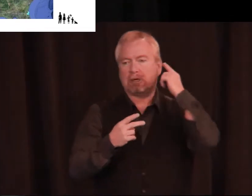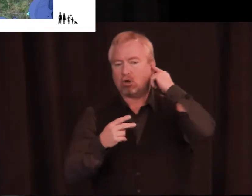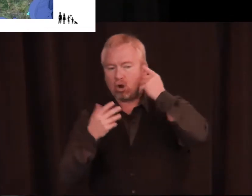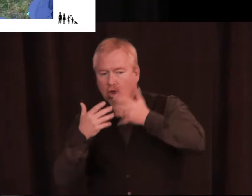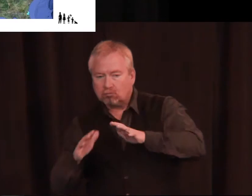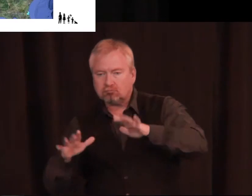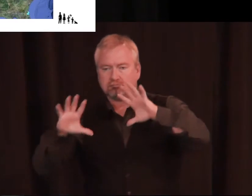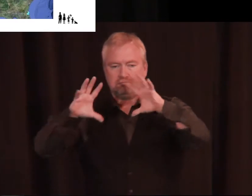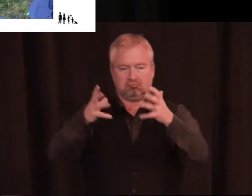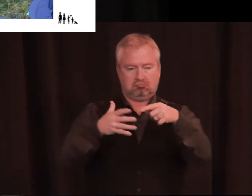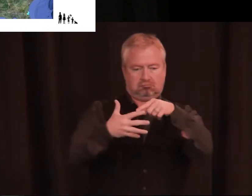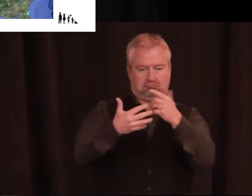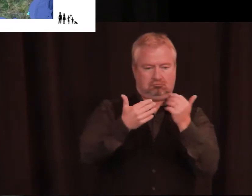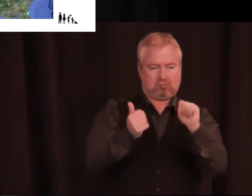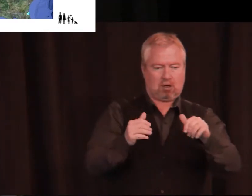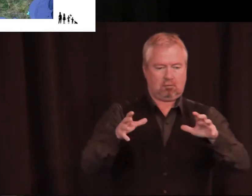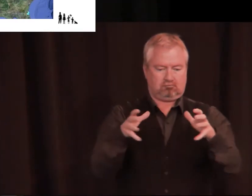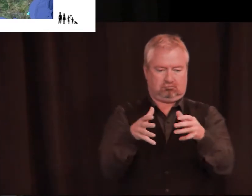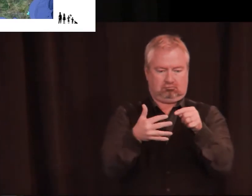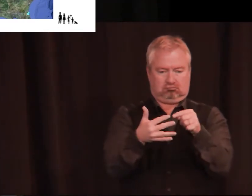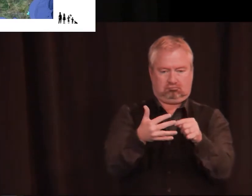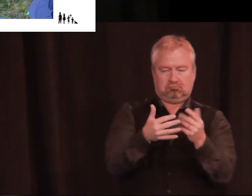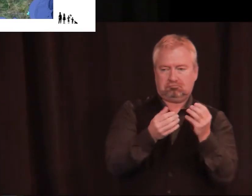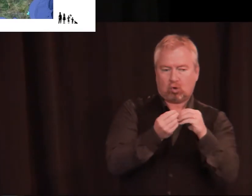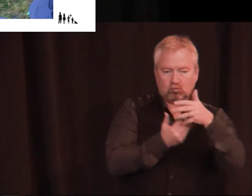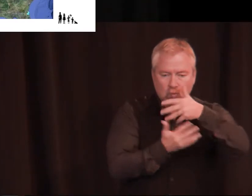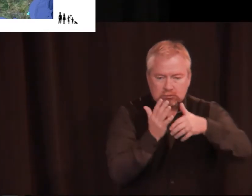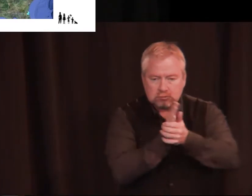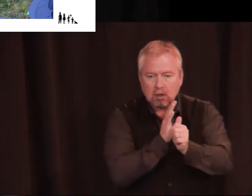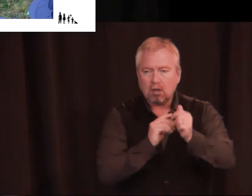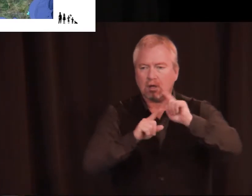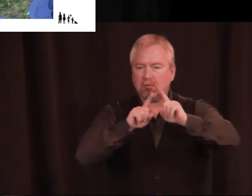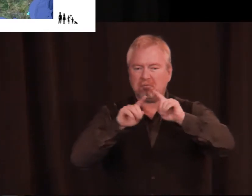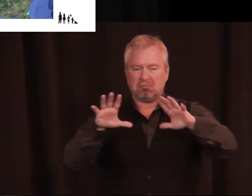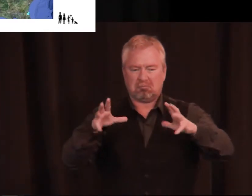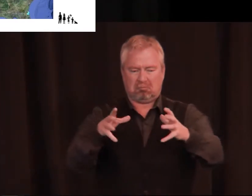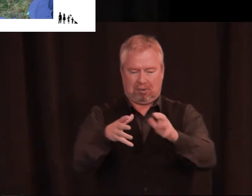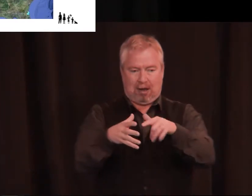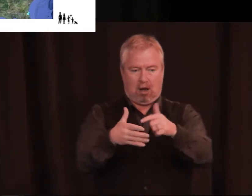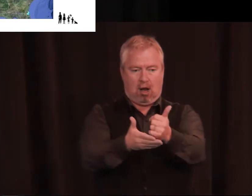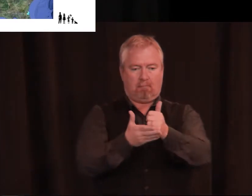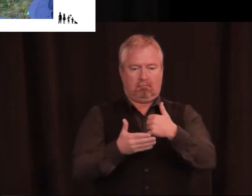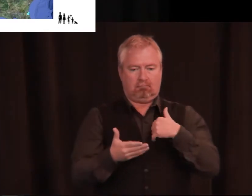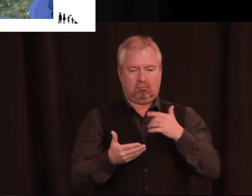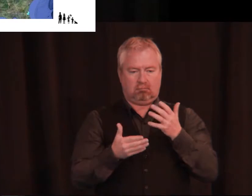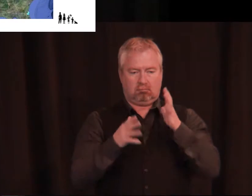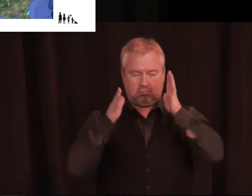So, this is the largest study that's been done on this population in the United States up to this point.